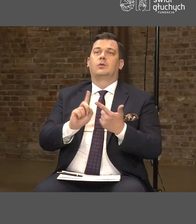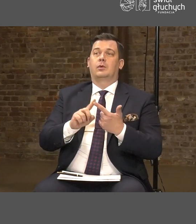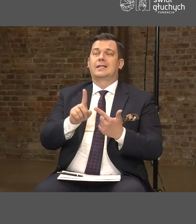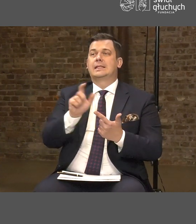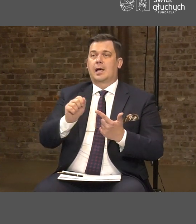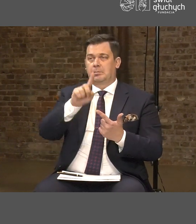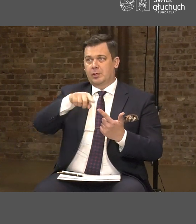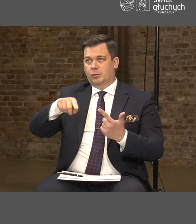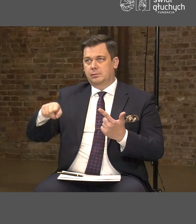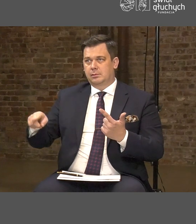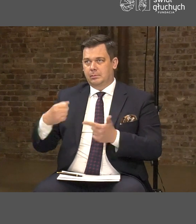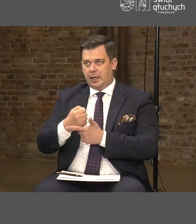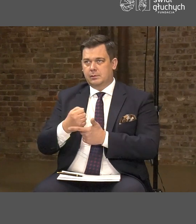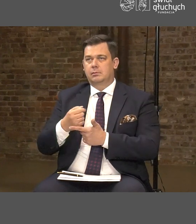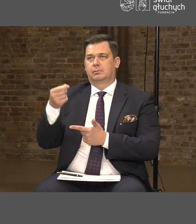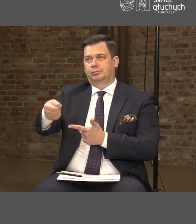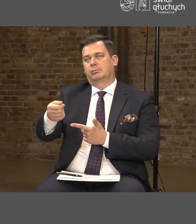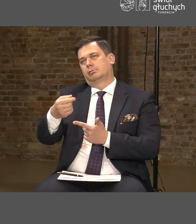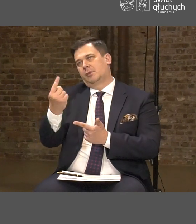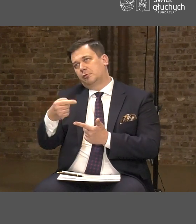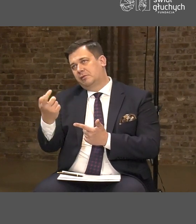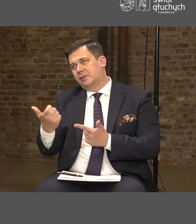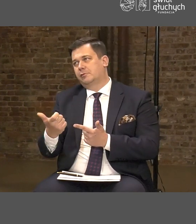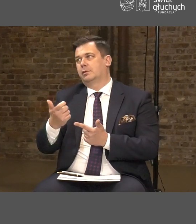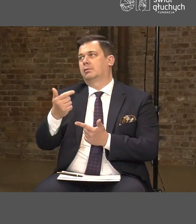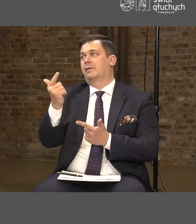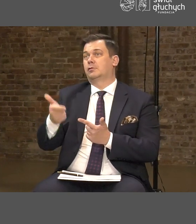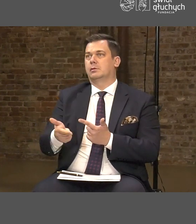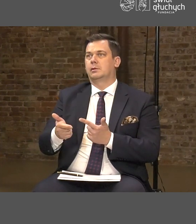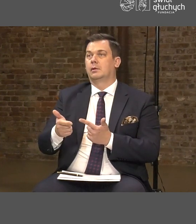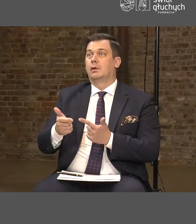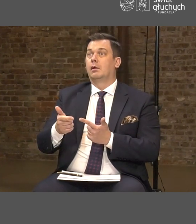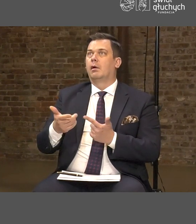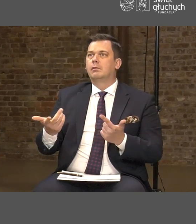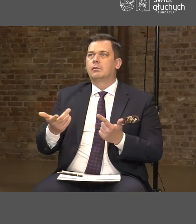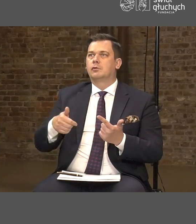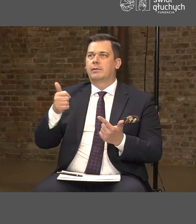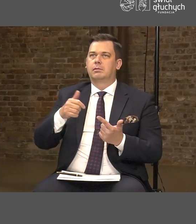Second: "every month you get extra 1200-2000 PLN".